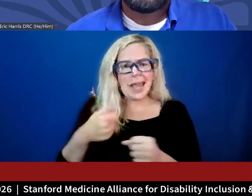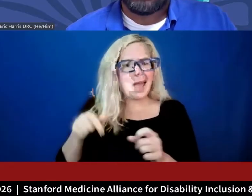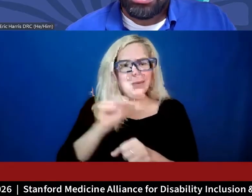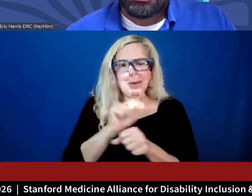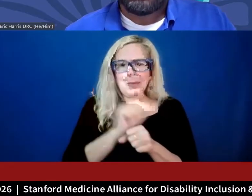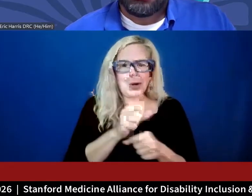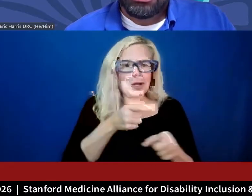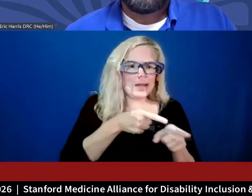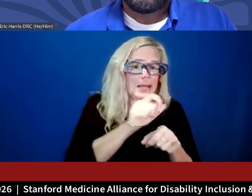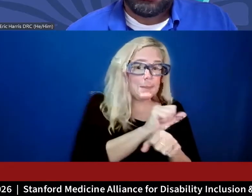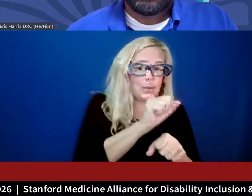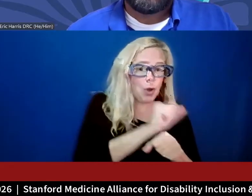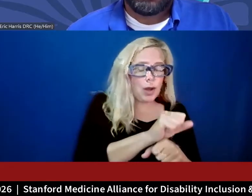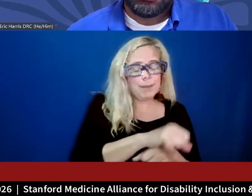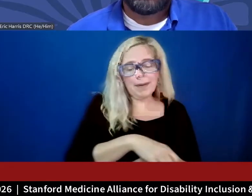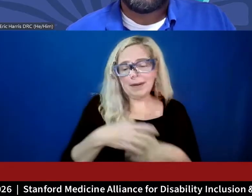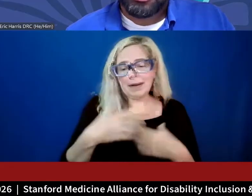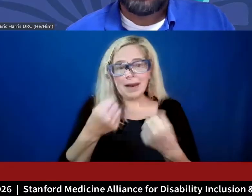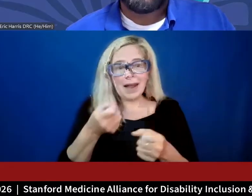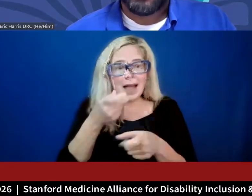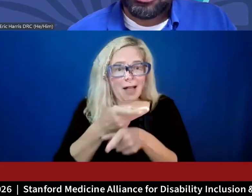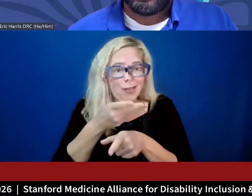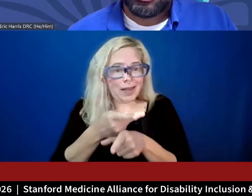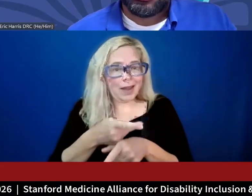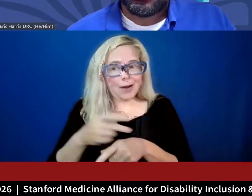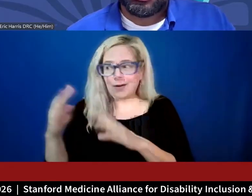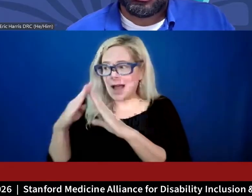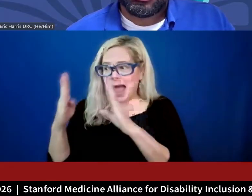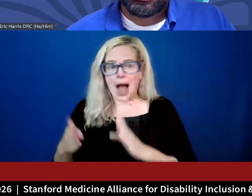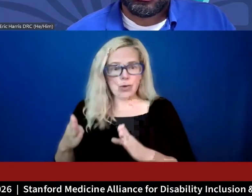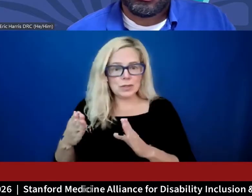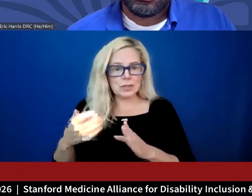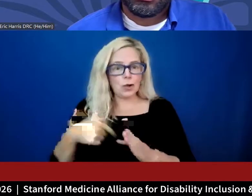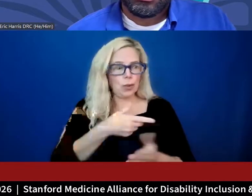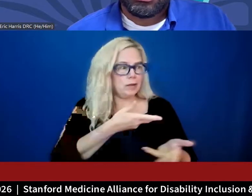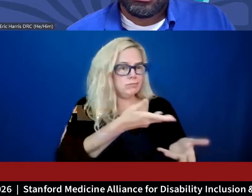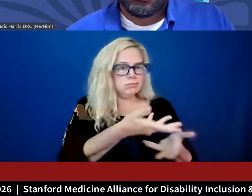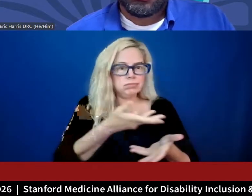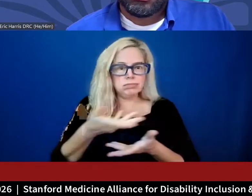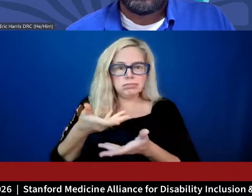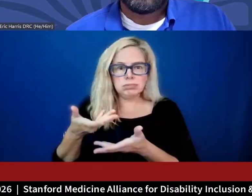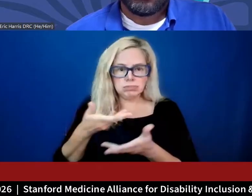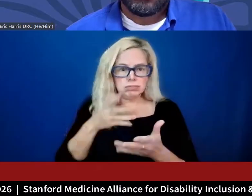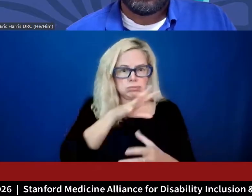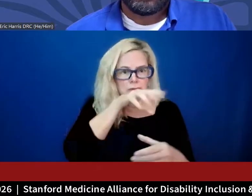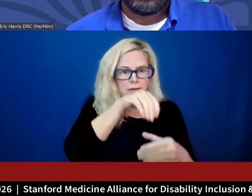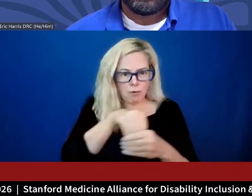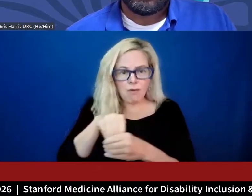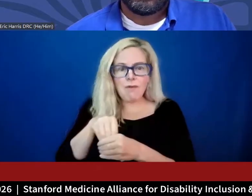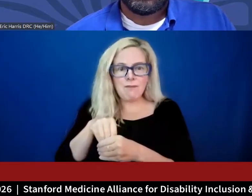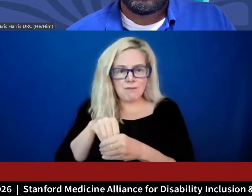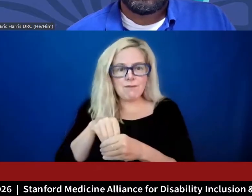health care, housing, um you name it, we we try to pay attention to it. Um I would say with respect